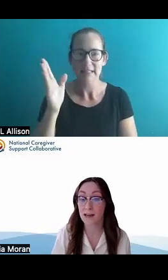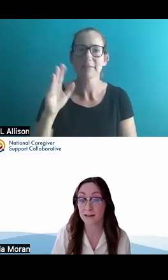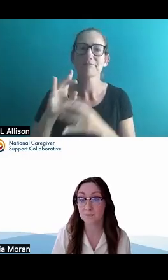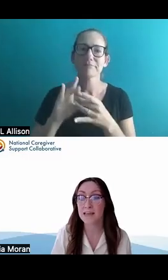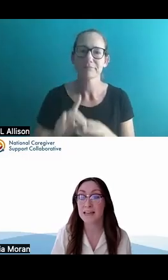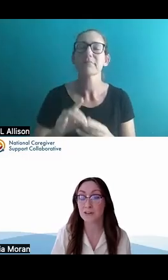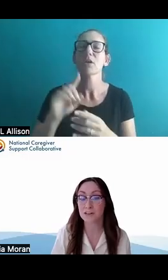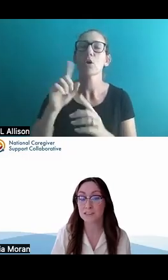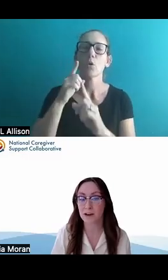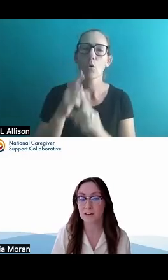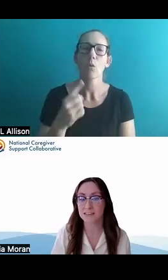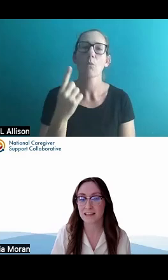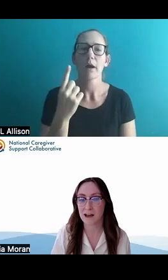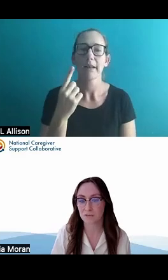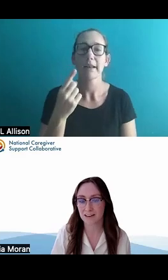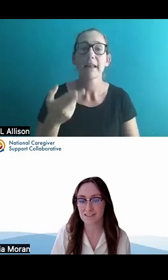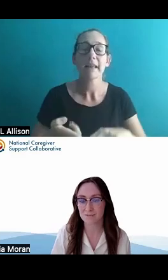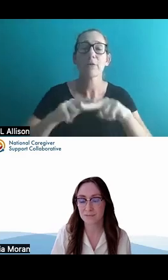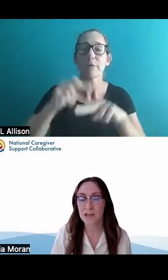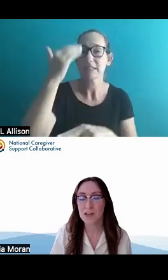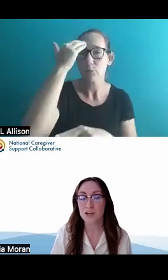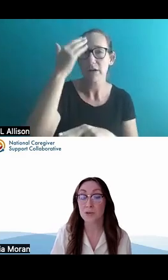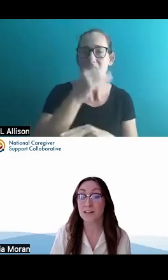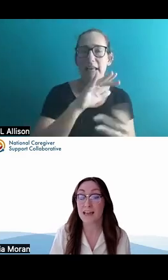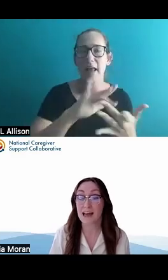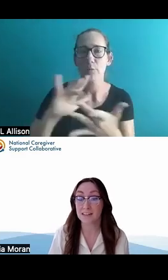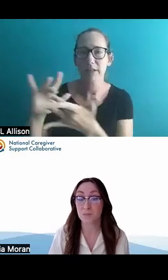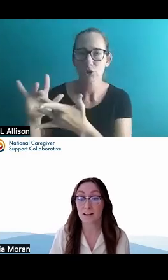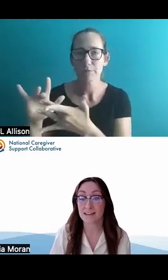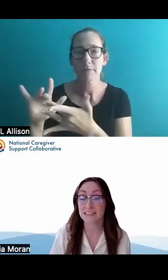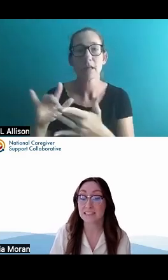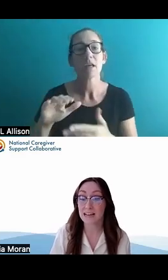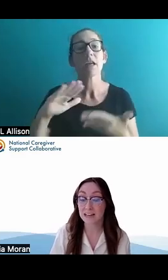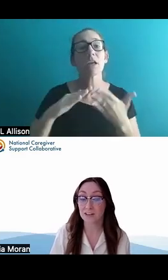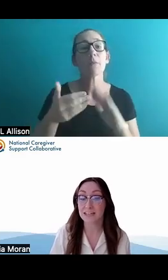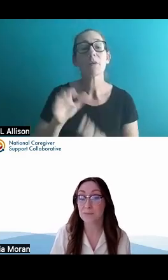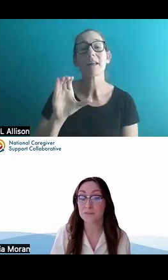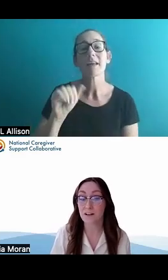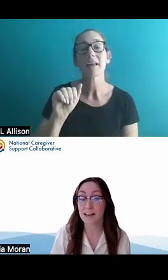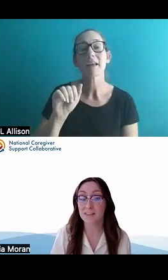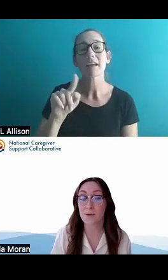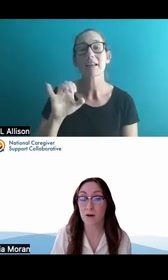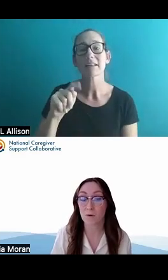one, Increase awareness and outreach. Community Catalyst Project is titled Amplifying the Power